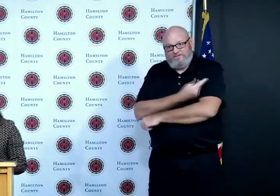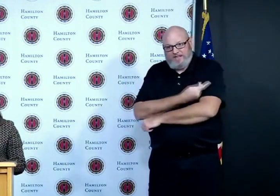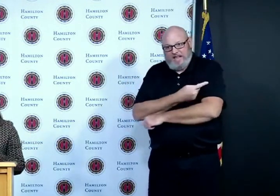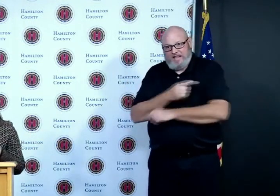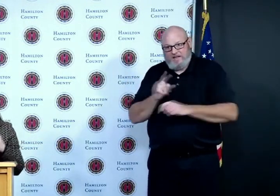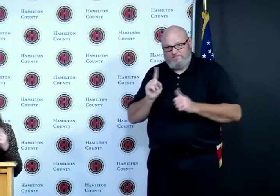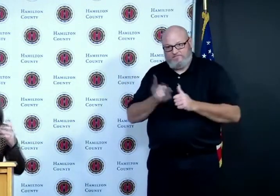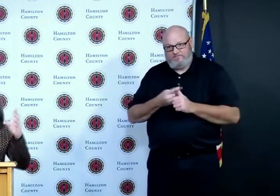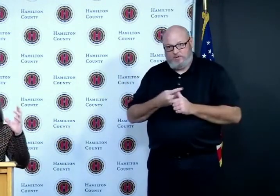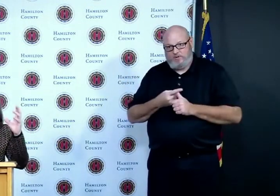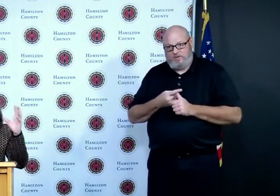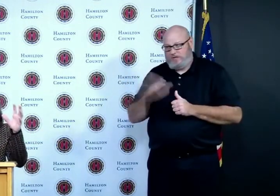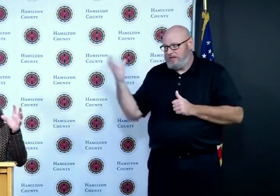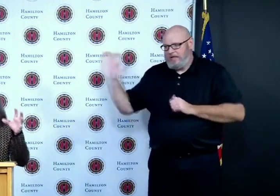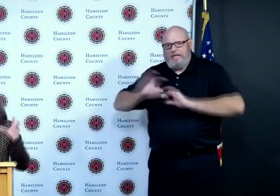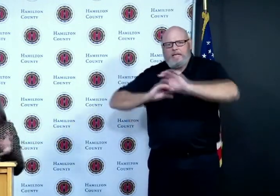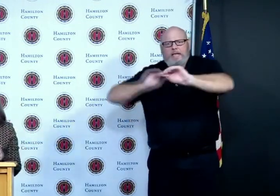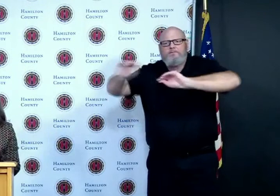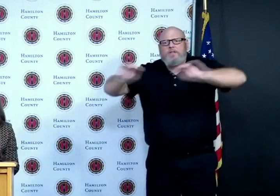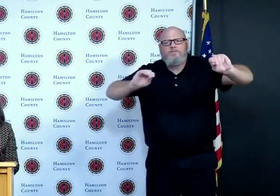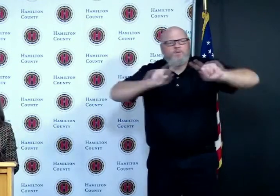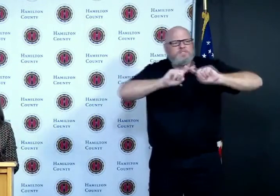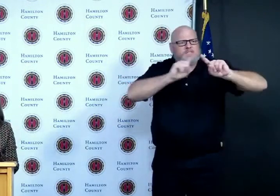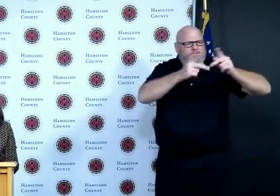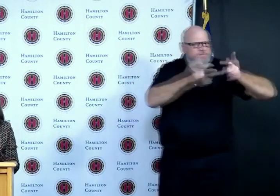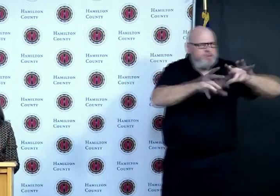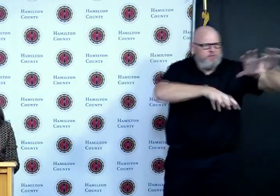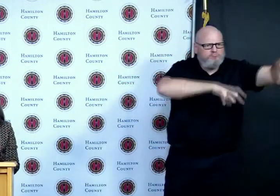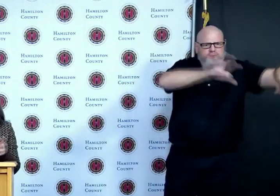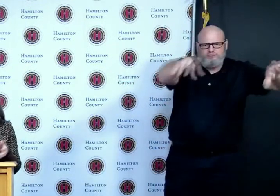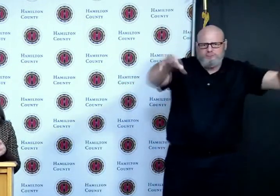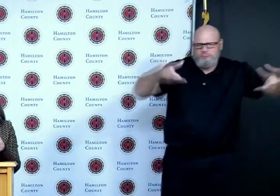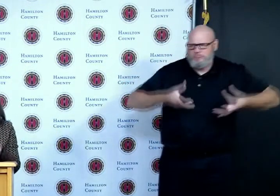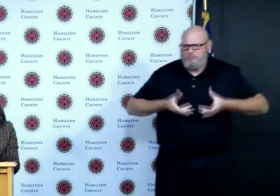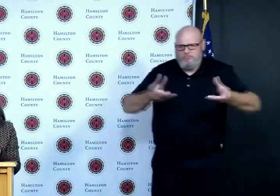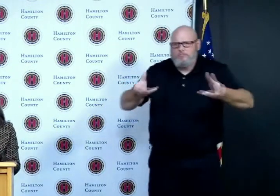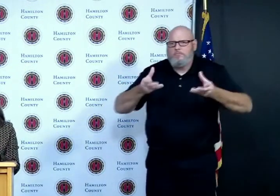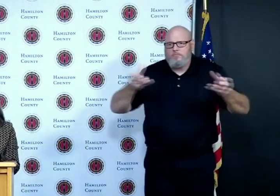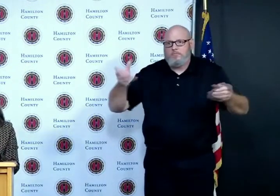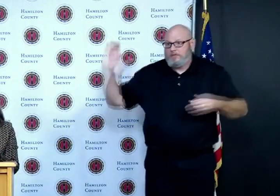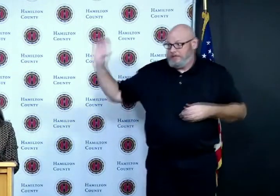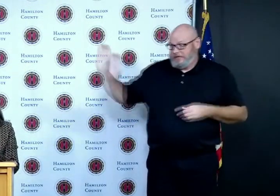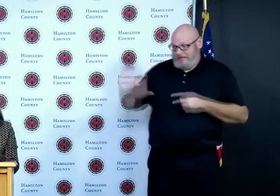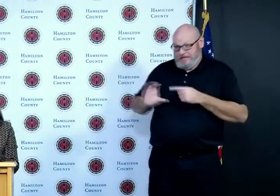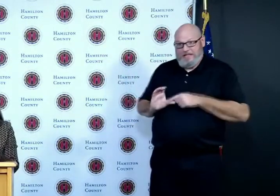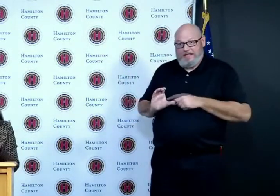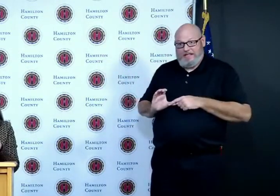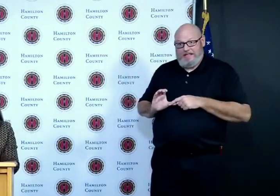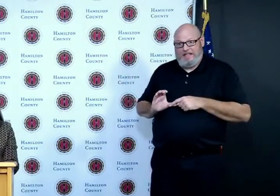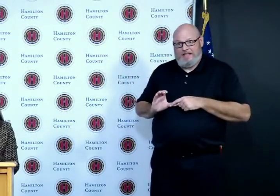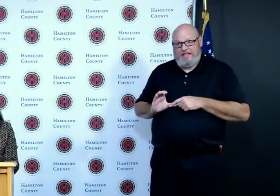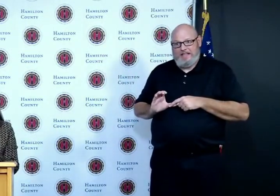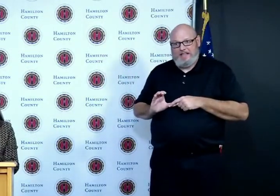and so as you can see it's not going to one entity where we could have a common sign up common space